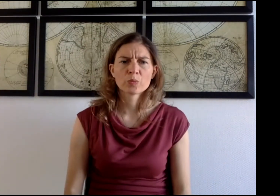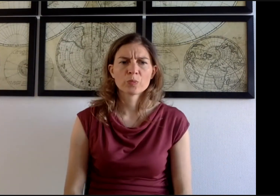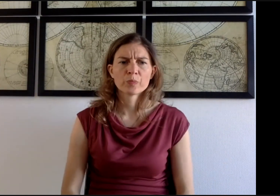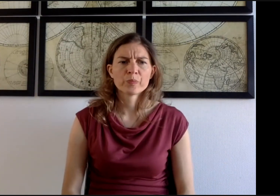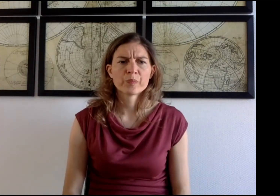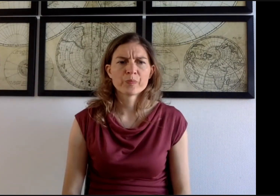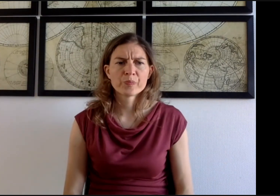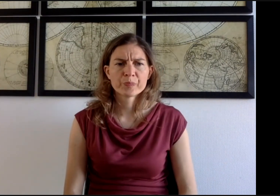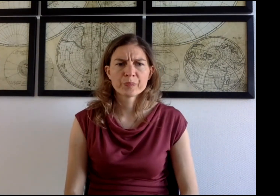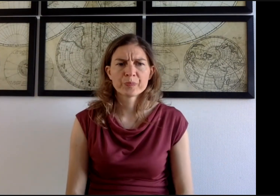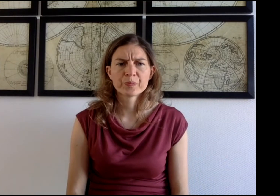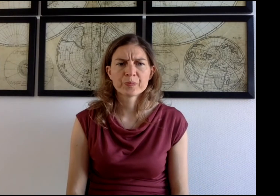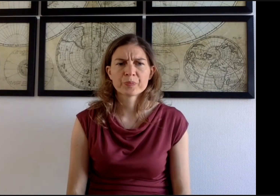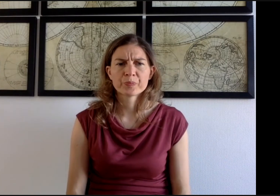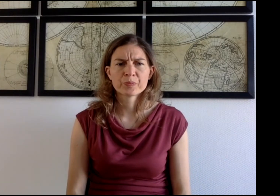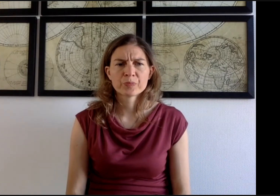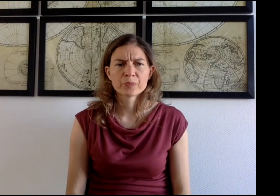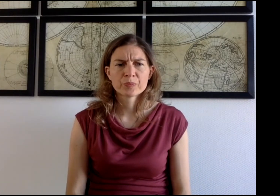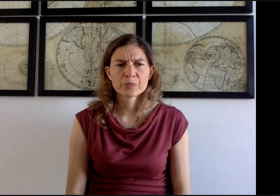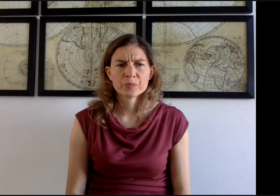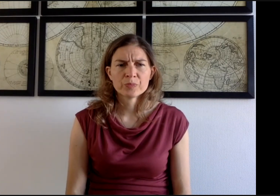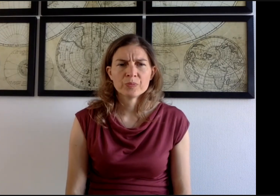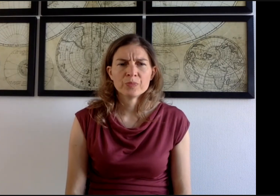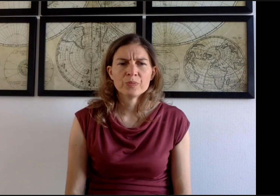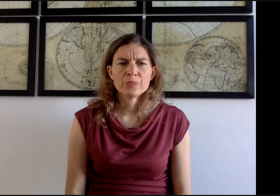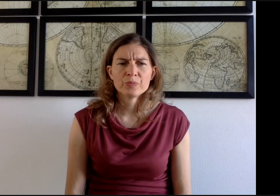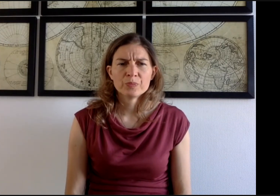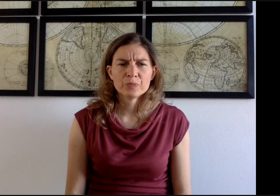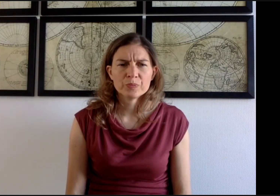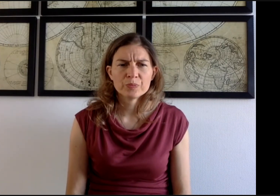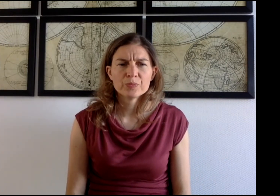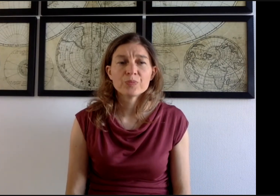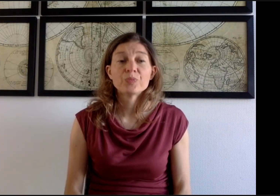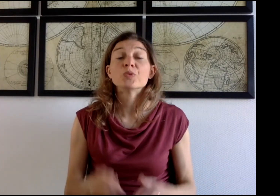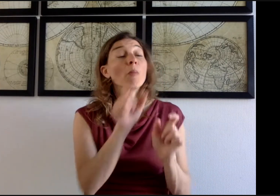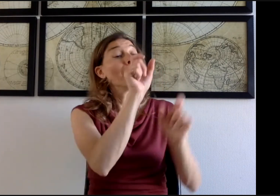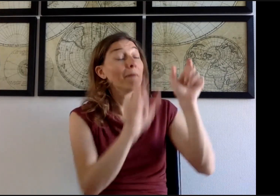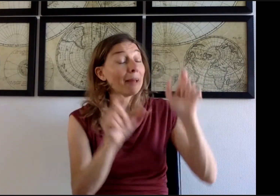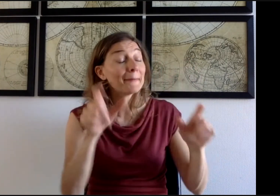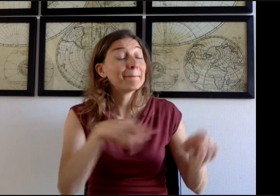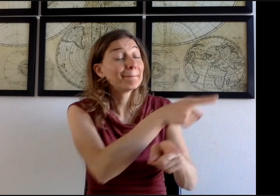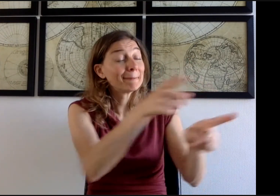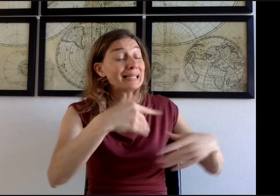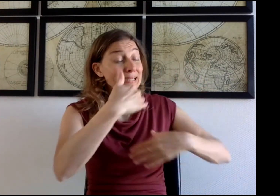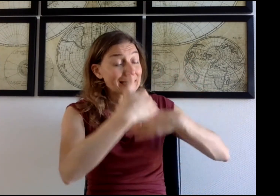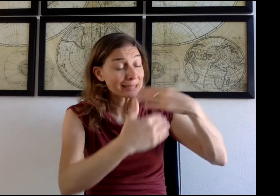and our families must continue to be cared during state of alarm.